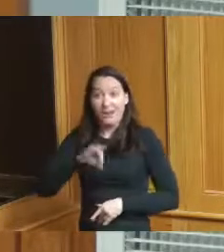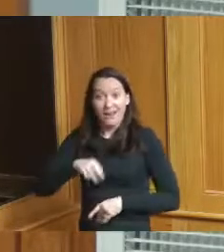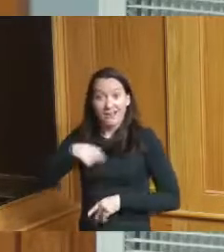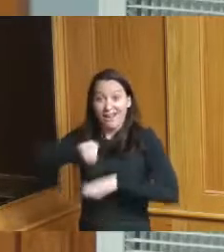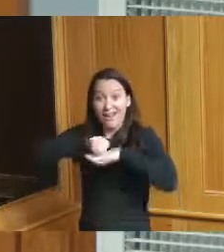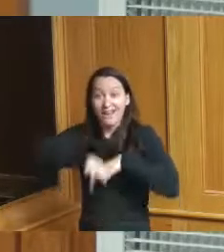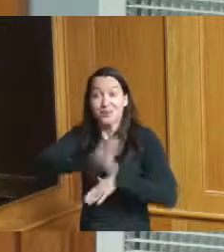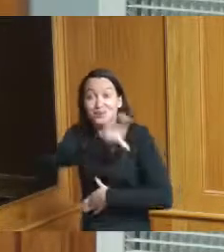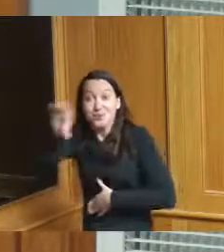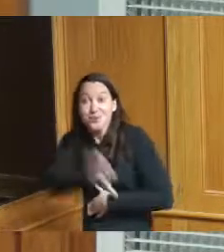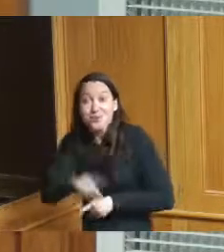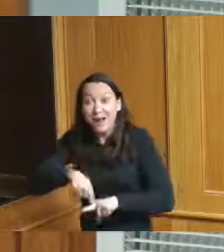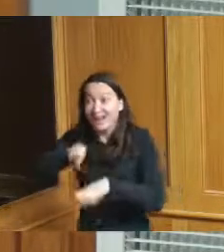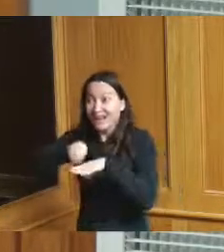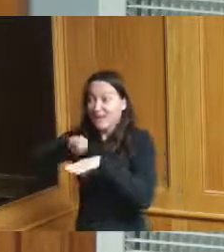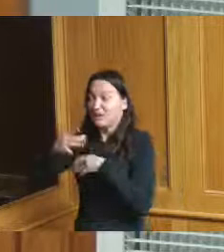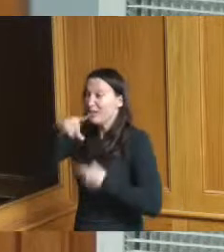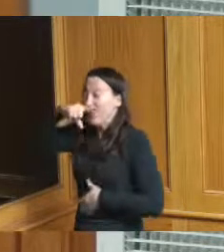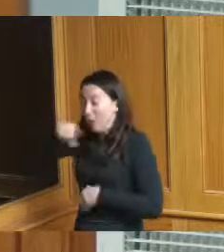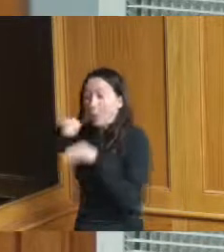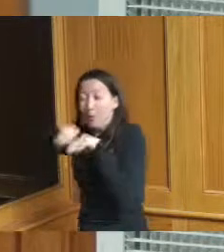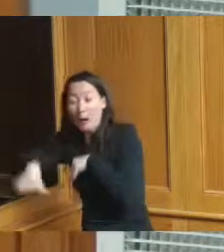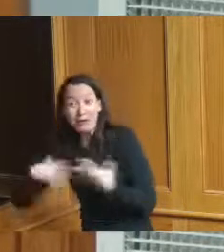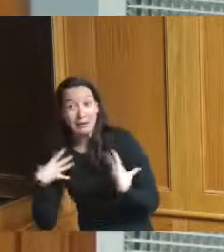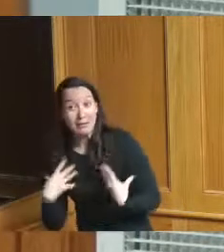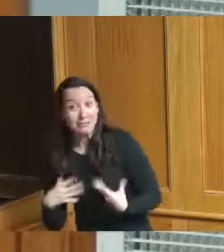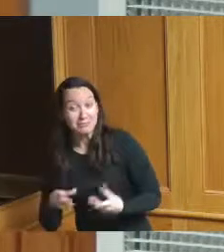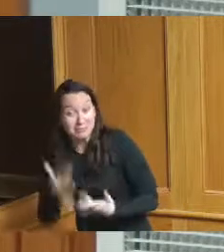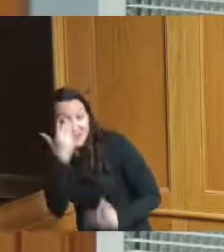and so I'm doing that partially to keep my team healthy I'm doing it partially so I have team